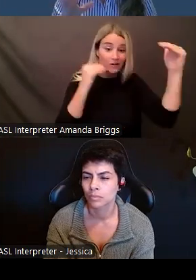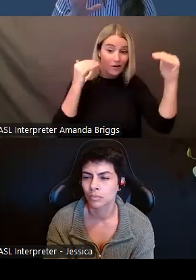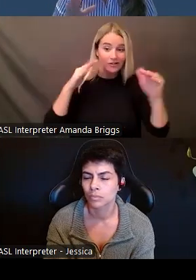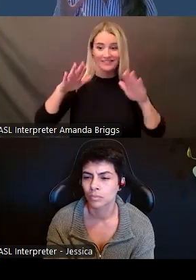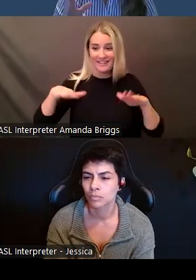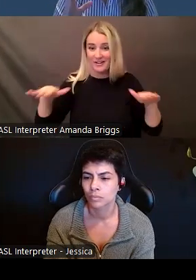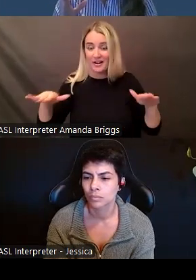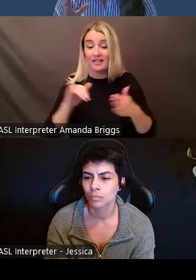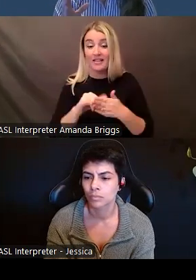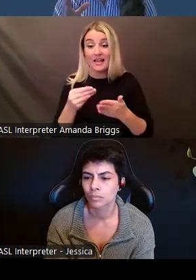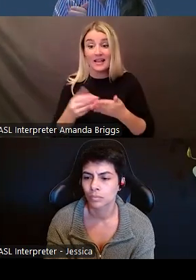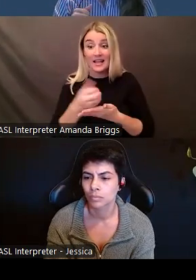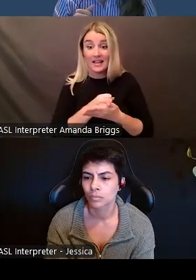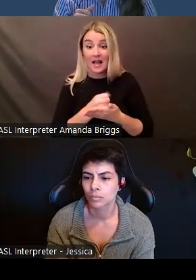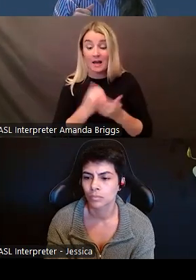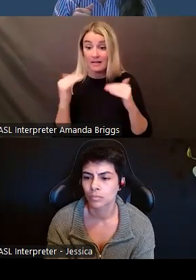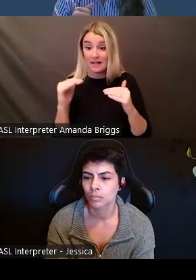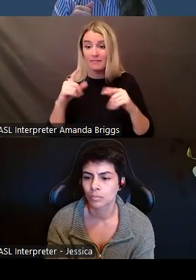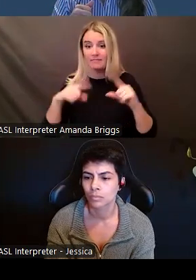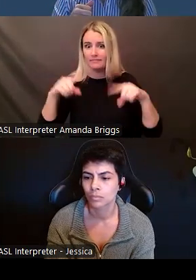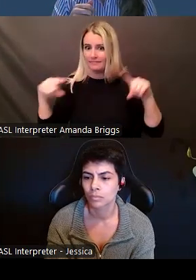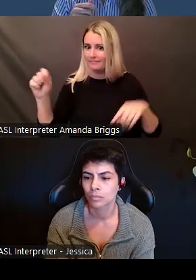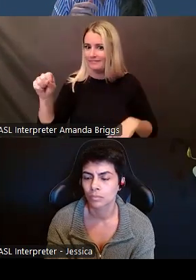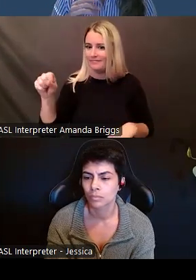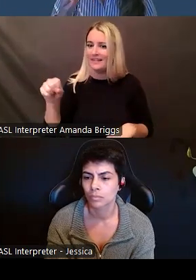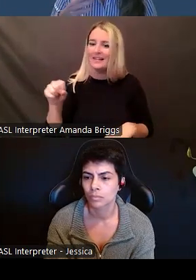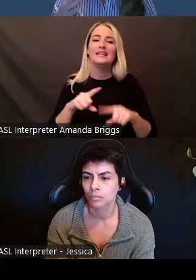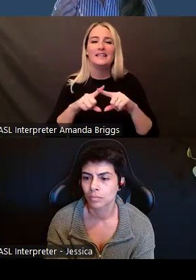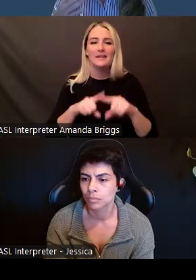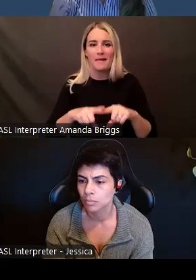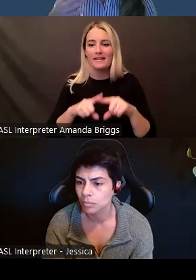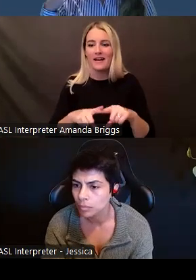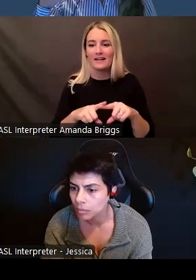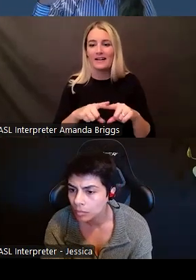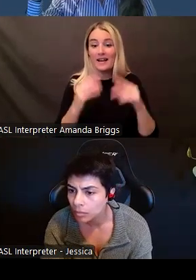The income limits also vary by household size.